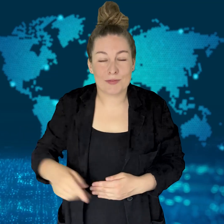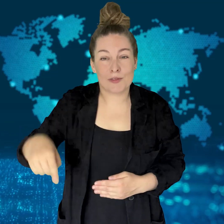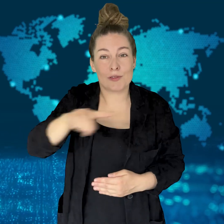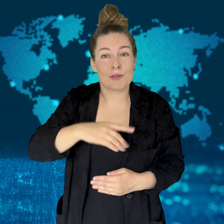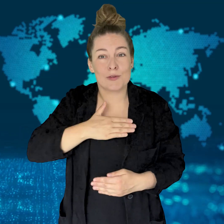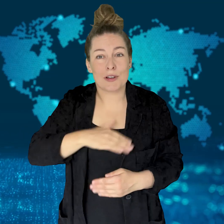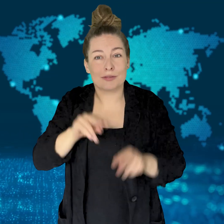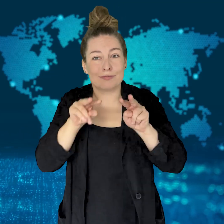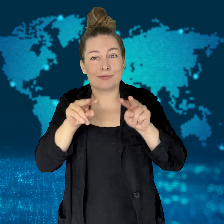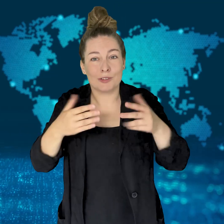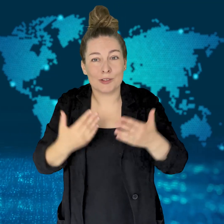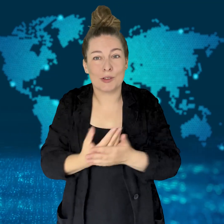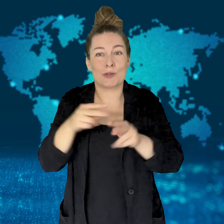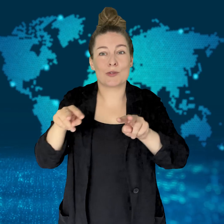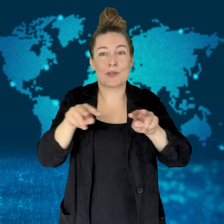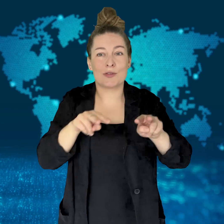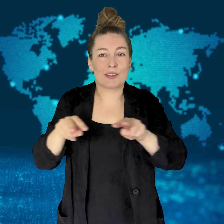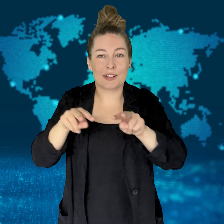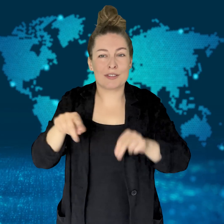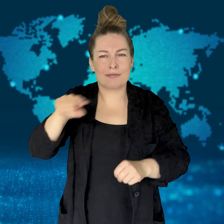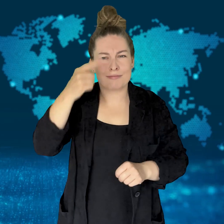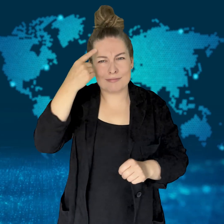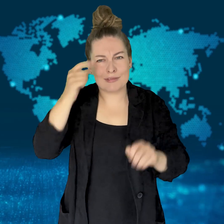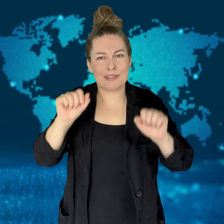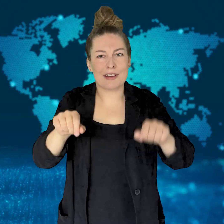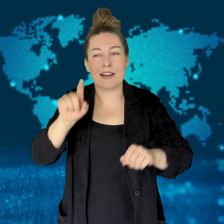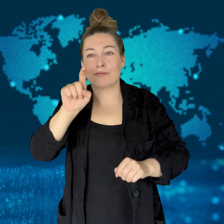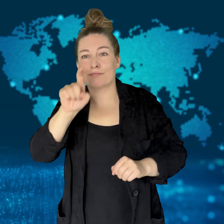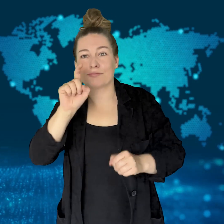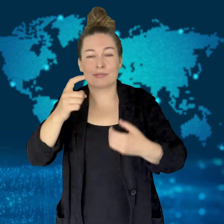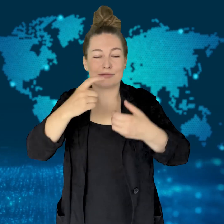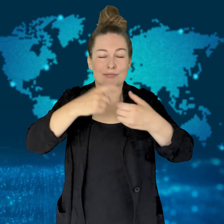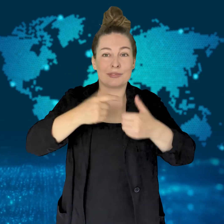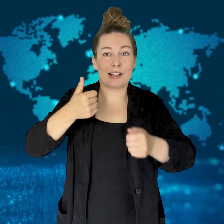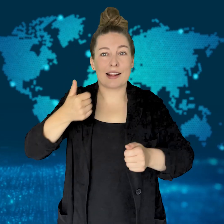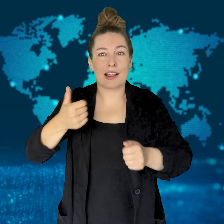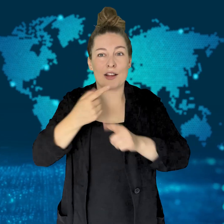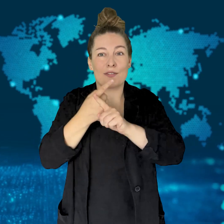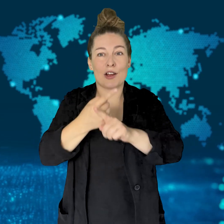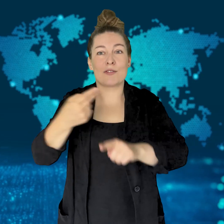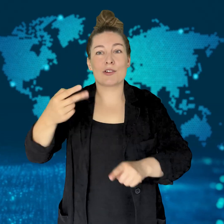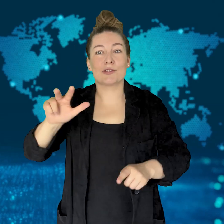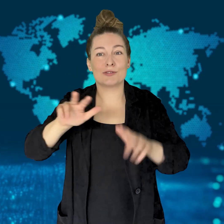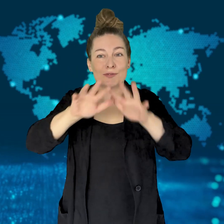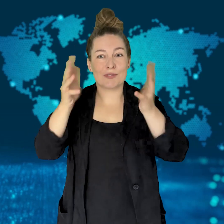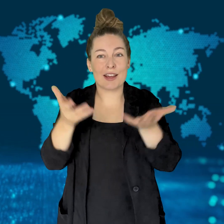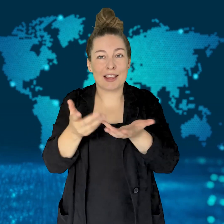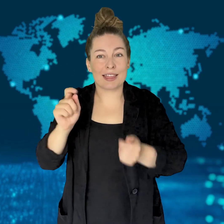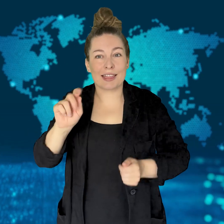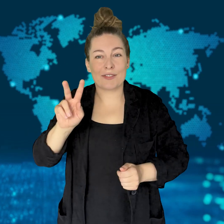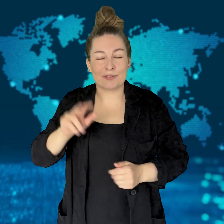Don't forget to subscribe, like, and follow H3 World TV to get new video updates!